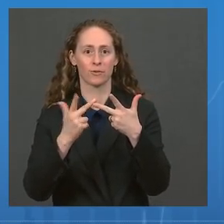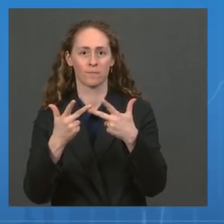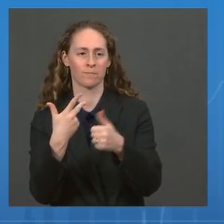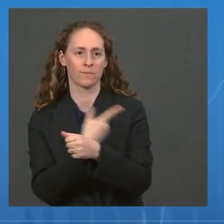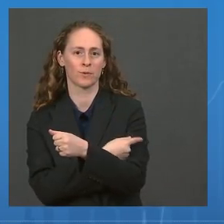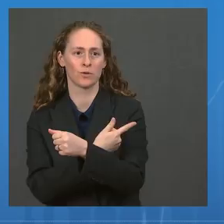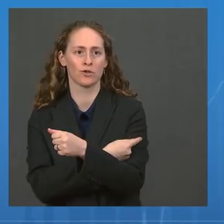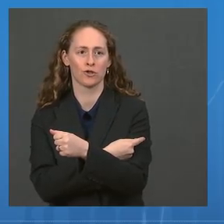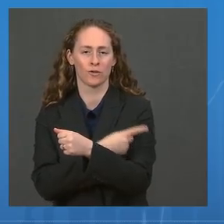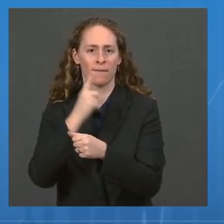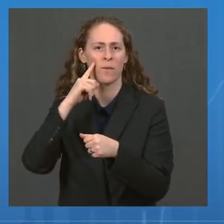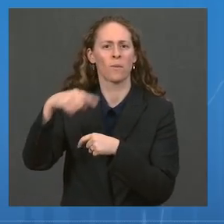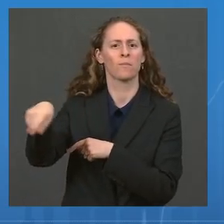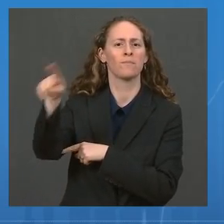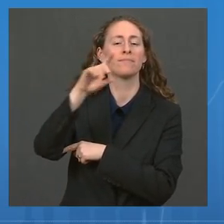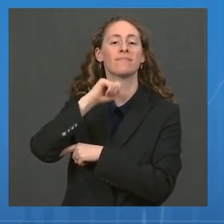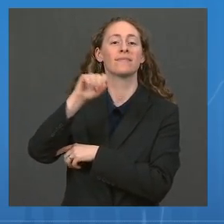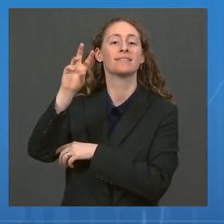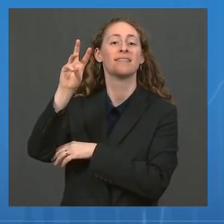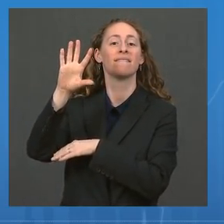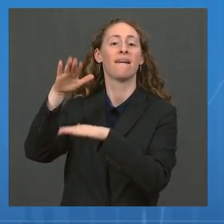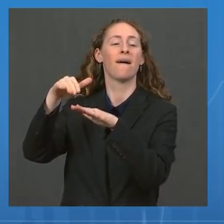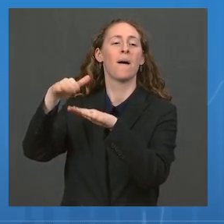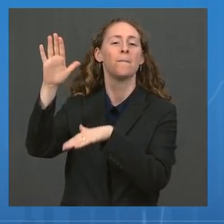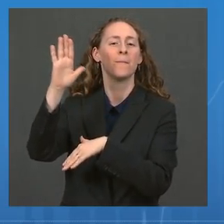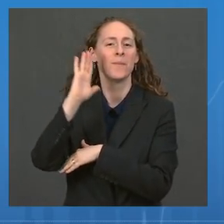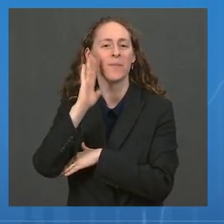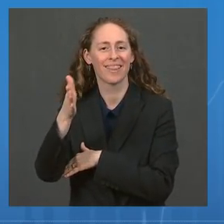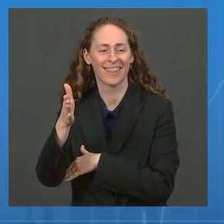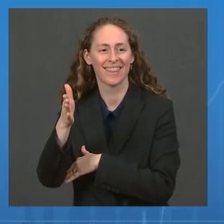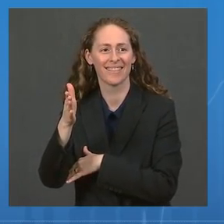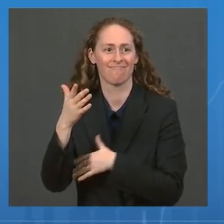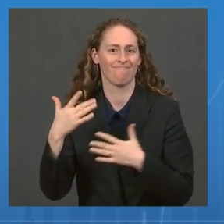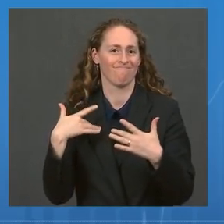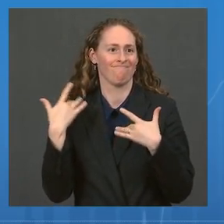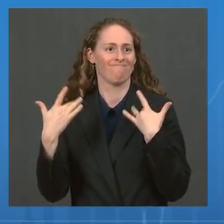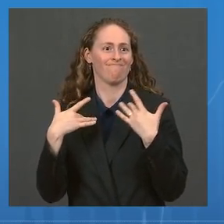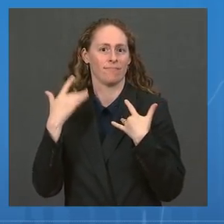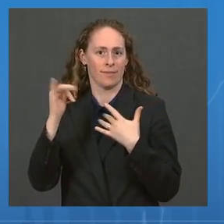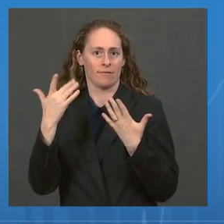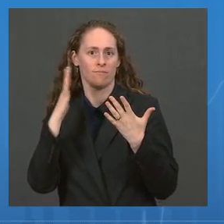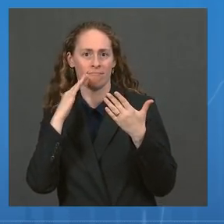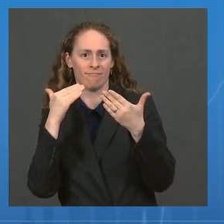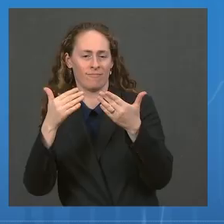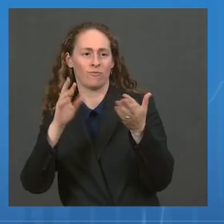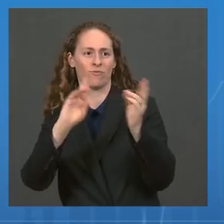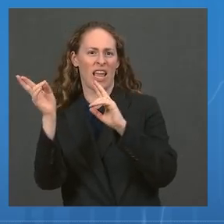This is a significant start to our boosters program, and a critical step forward in our fight against the virus.